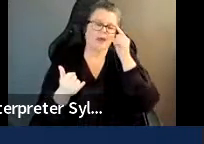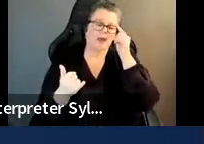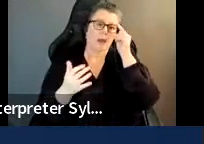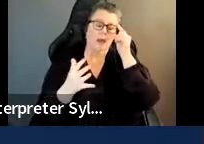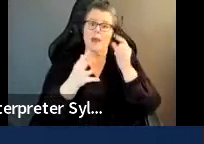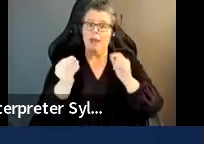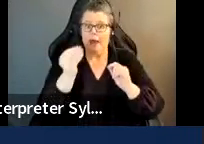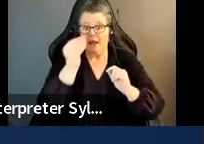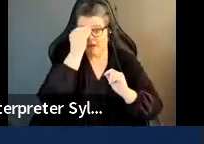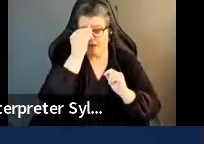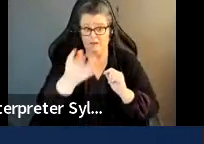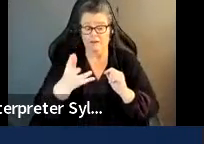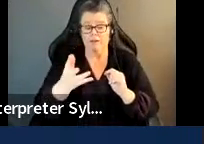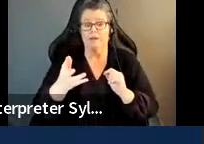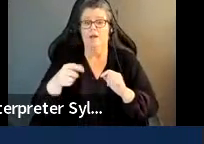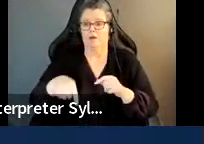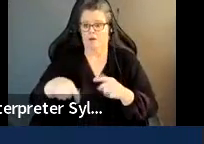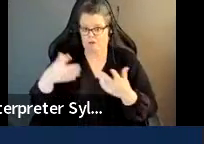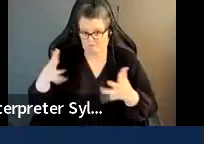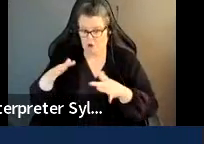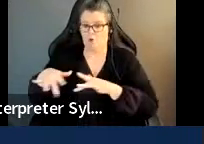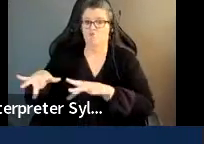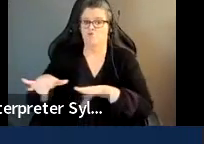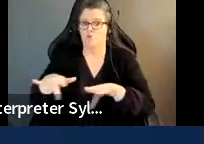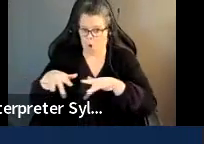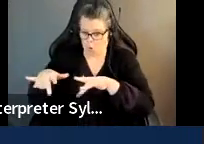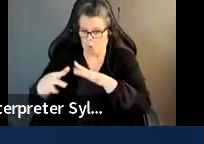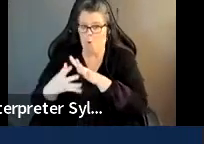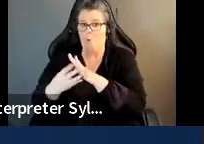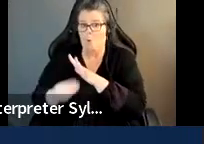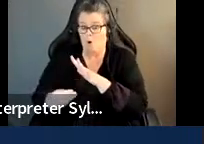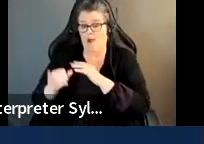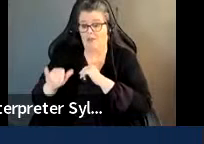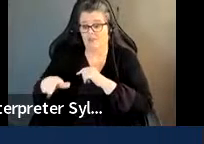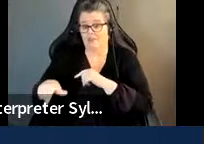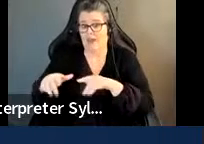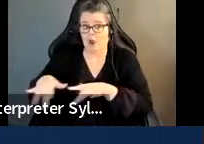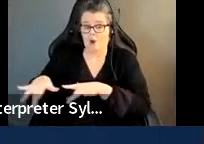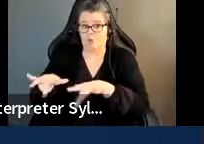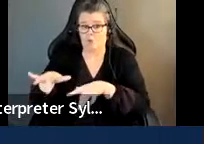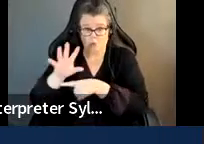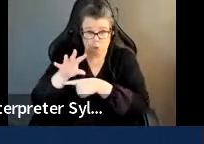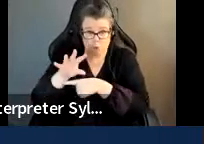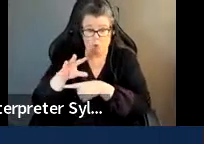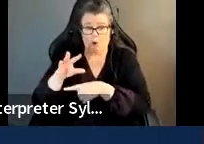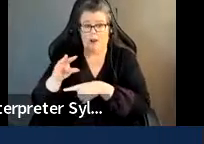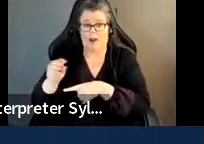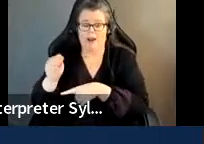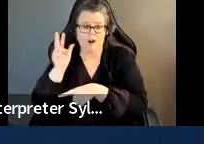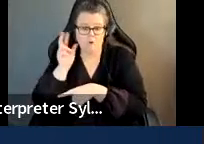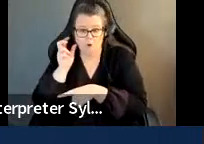event has been recorded and the recording will be available on the Access Board's homepage,